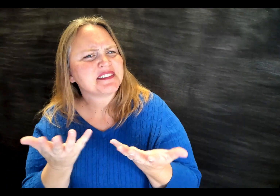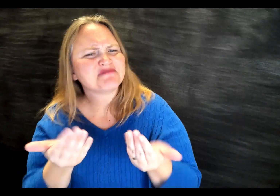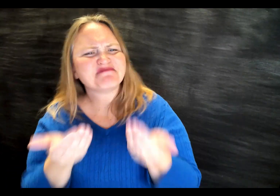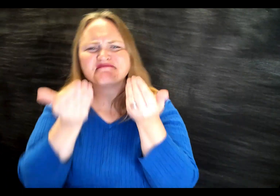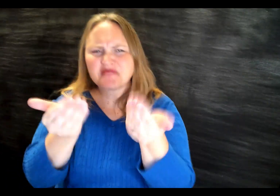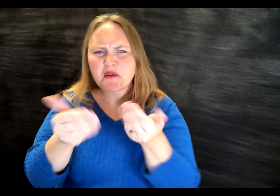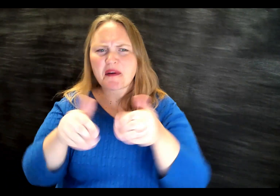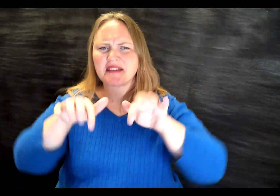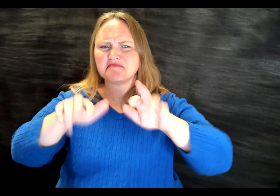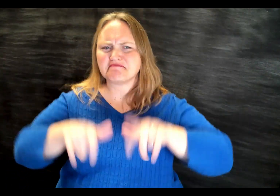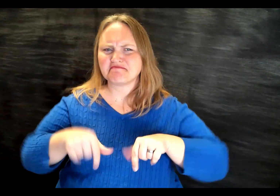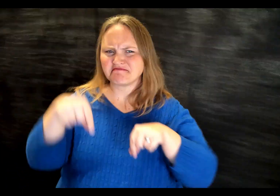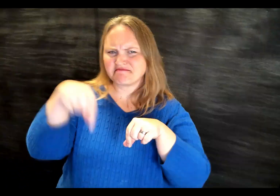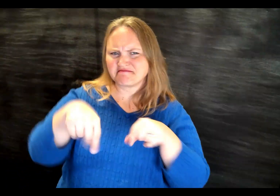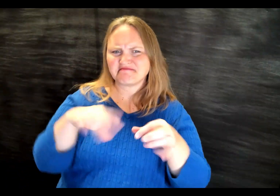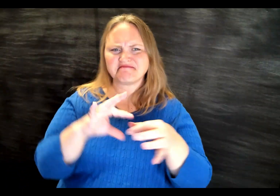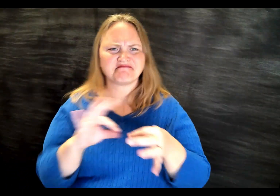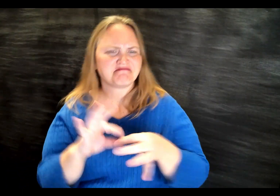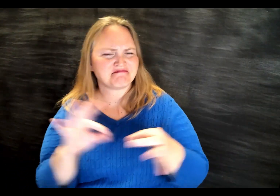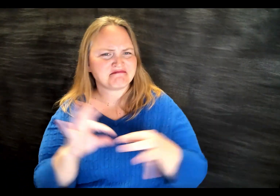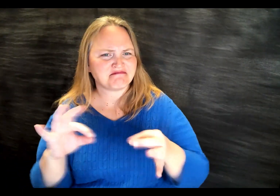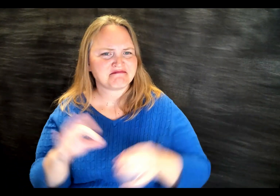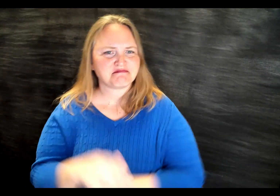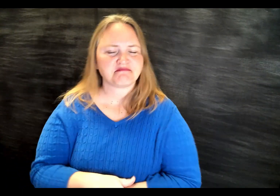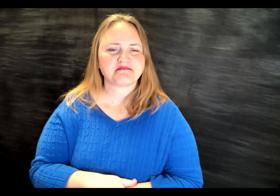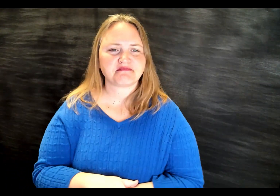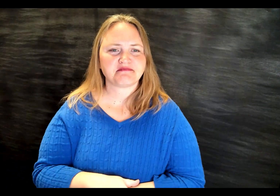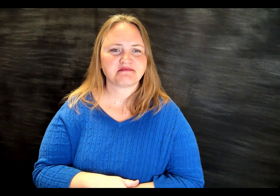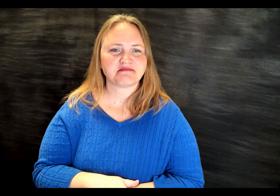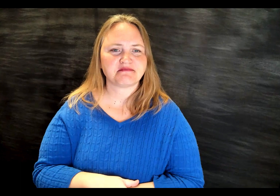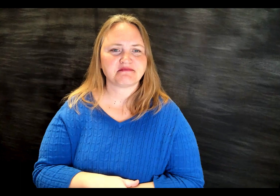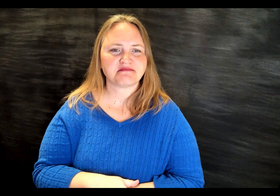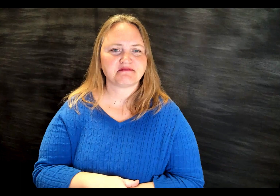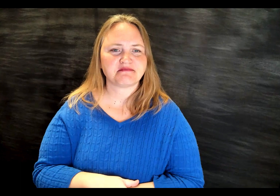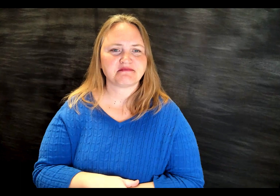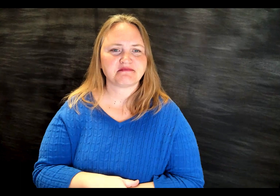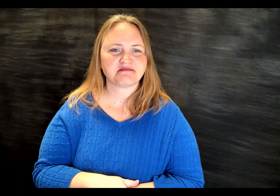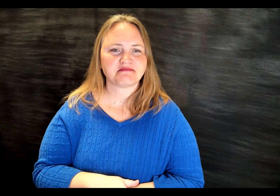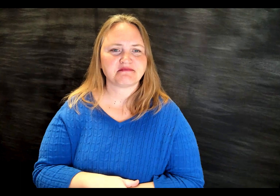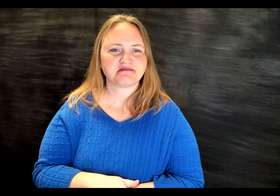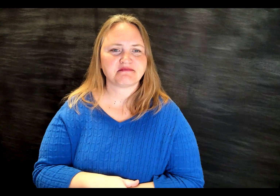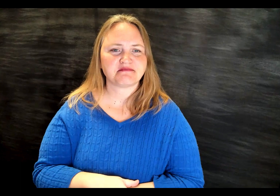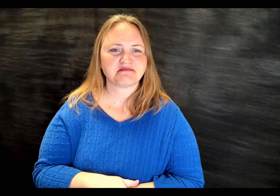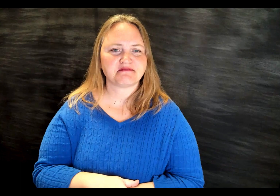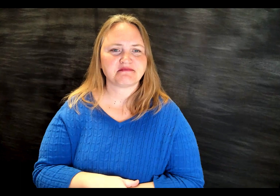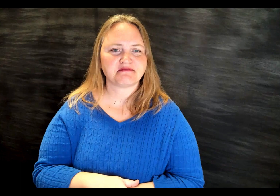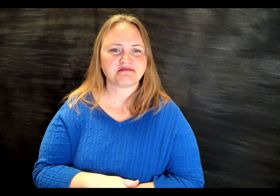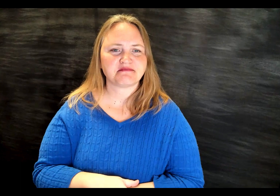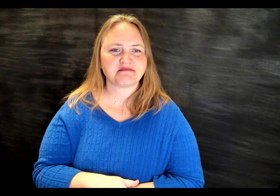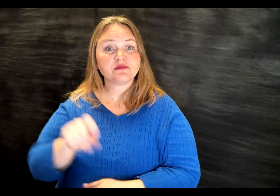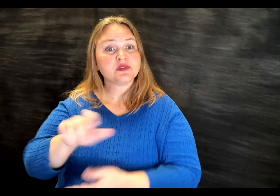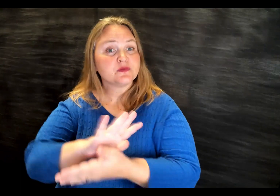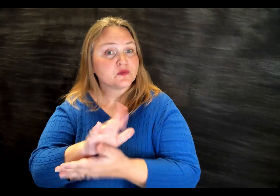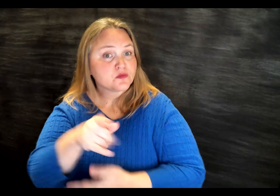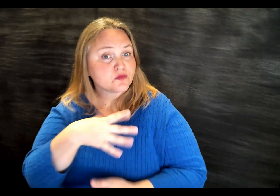I hope you'll take a minute to share with us in the comments below, what tools you use in your tech stack to manage student needs.